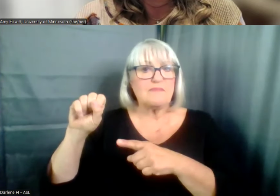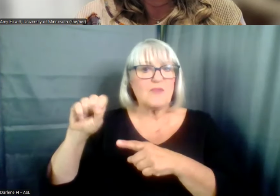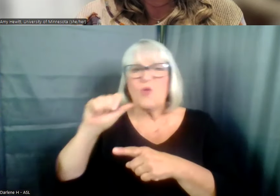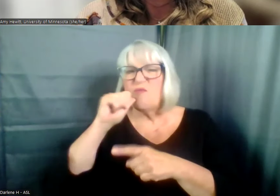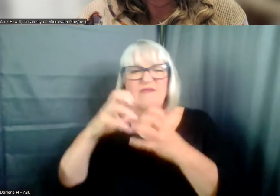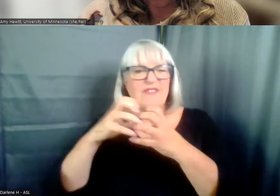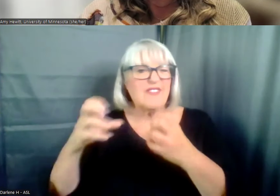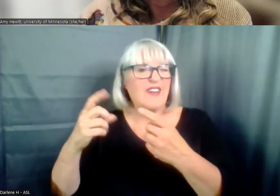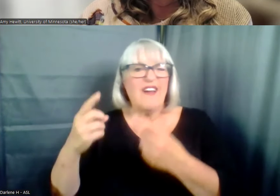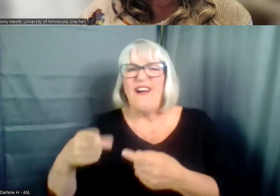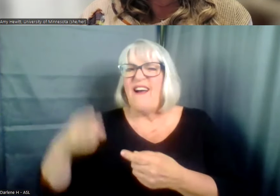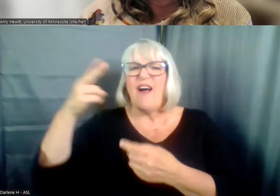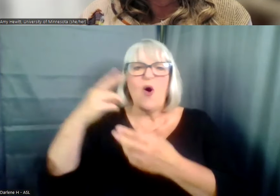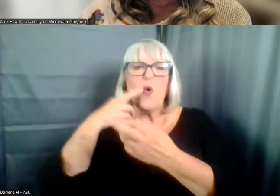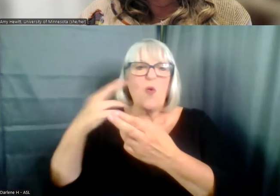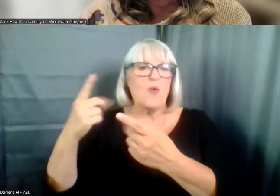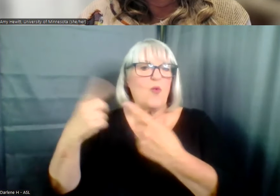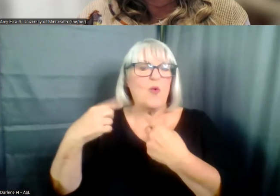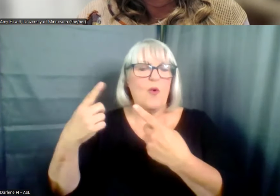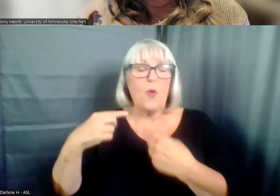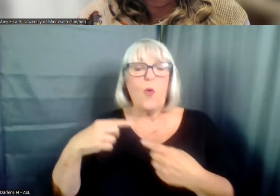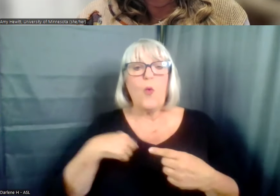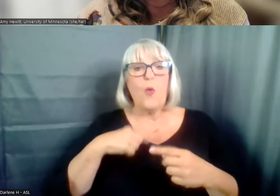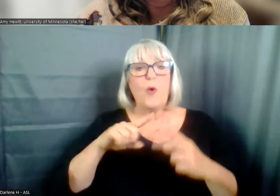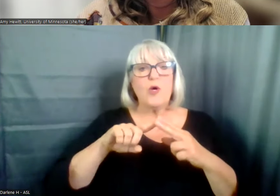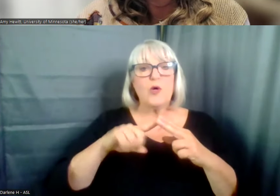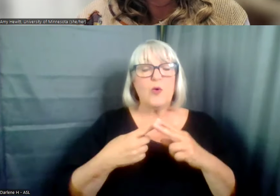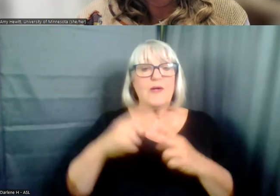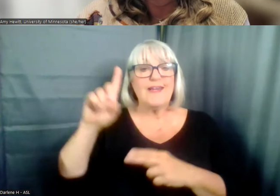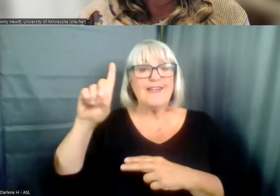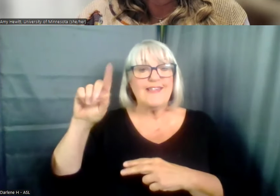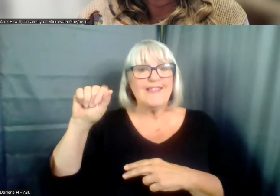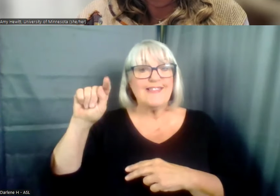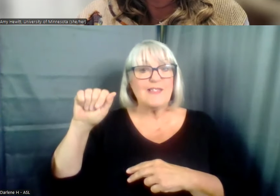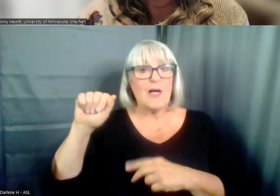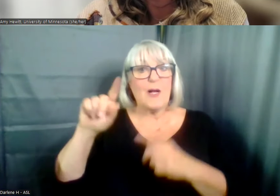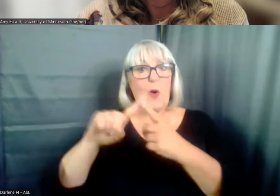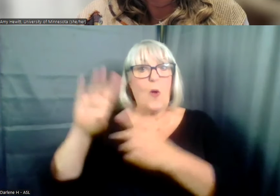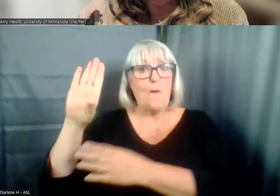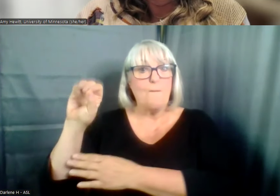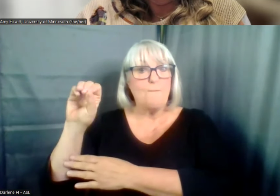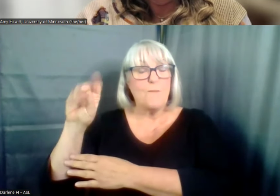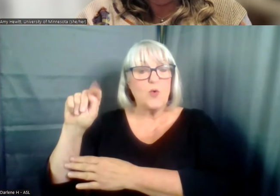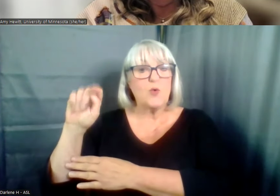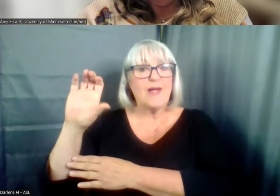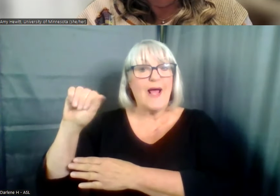very high response rates. When we started doing what we called data boot camps and really taught the people who